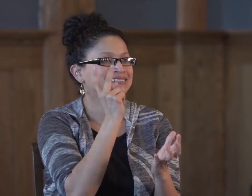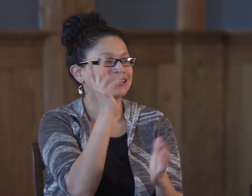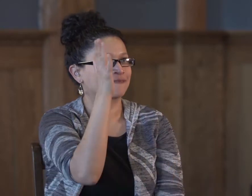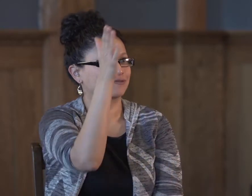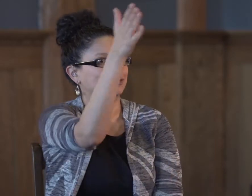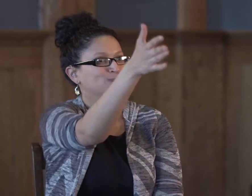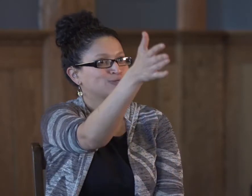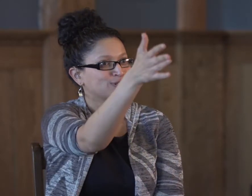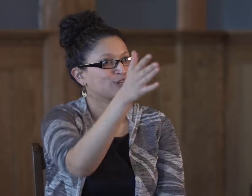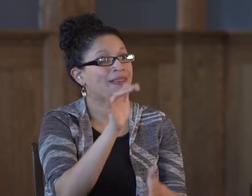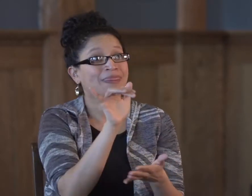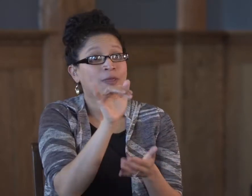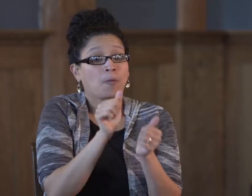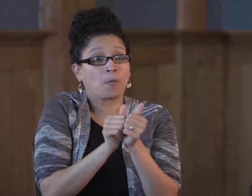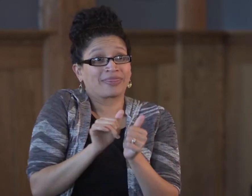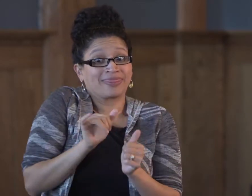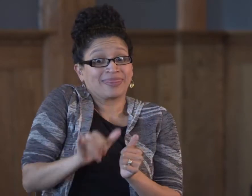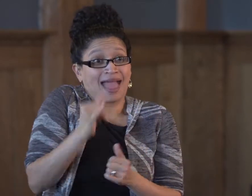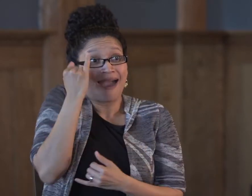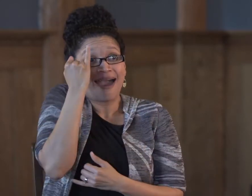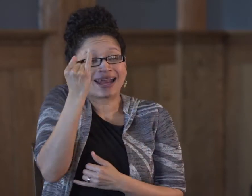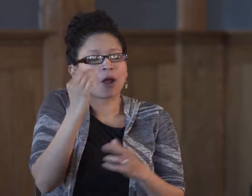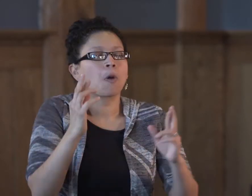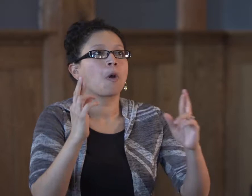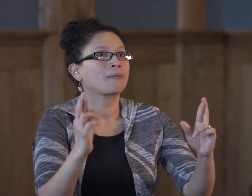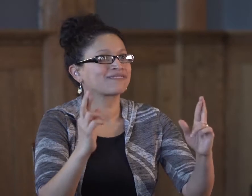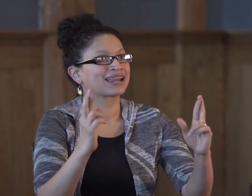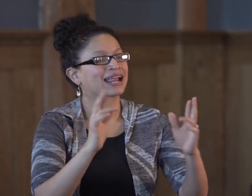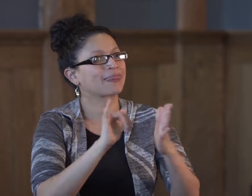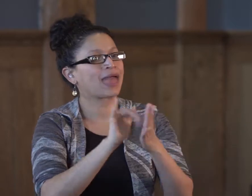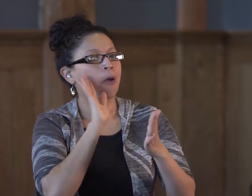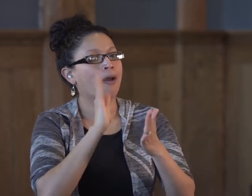them videotape their story outside of the SART meeting and then bring that video to